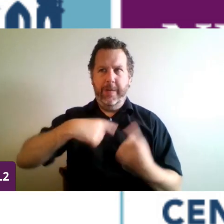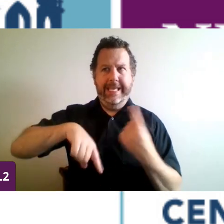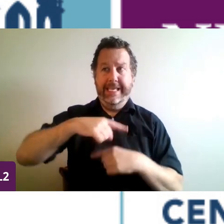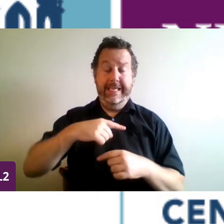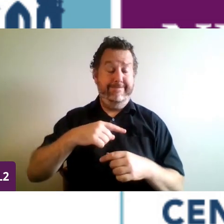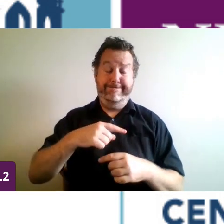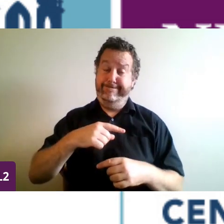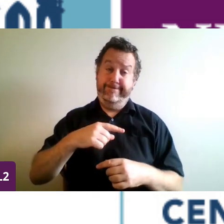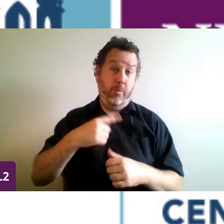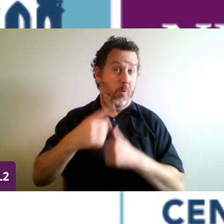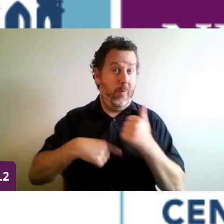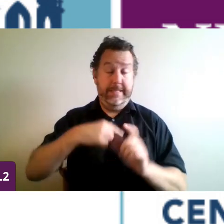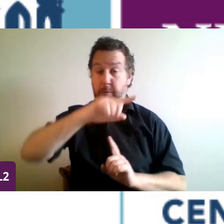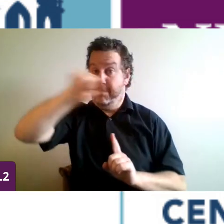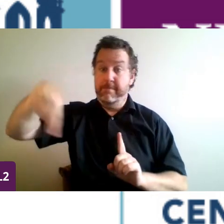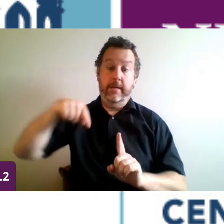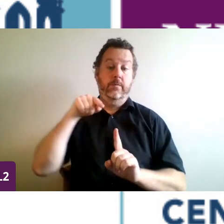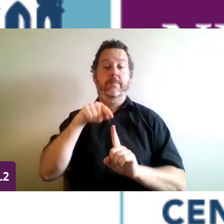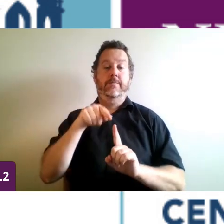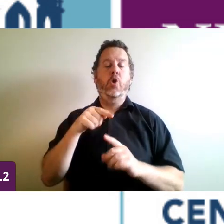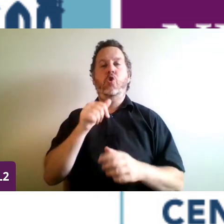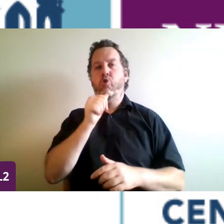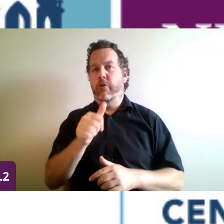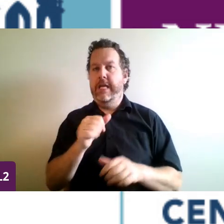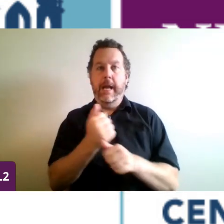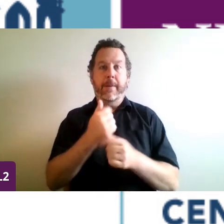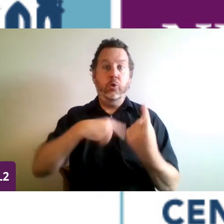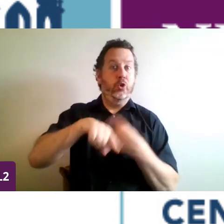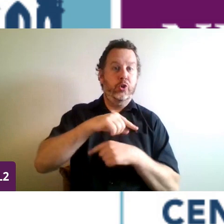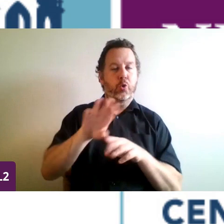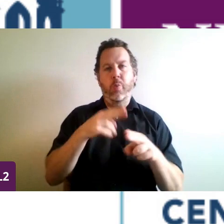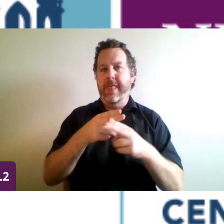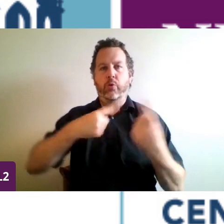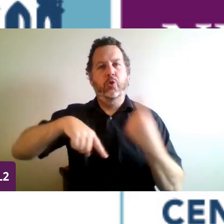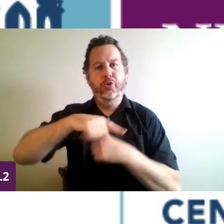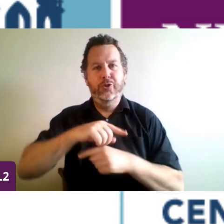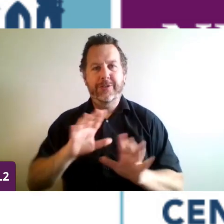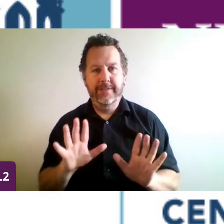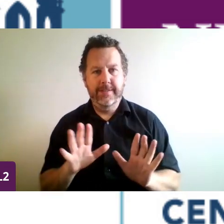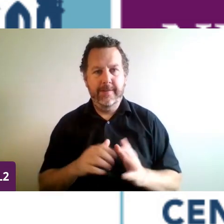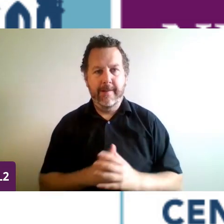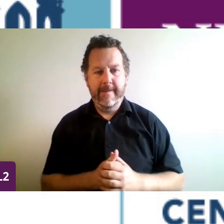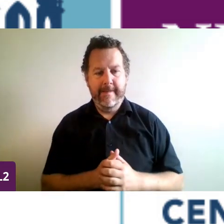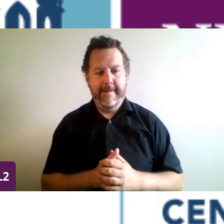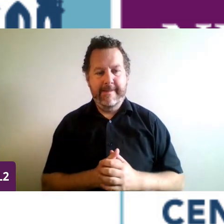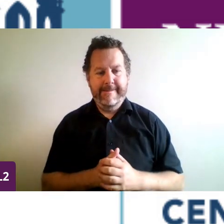about us without us and very few names to share. Happy names, happy moments , happy moments of inclusion.